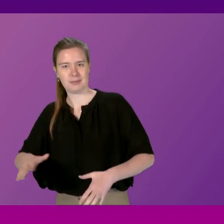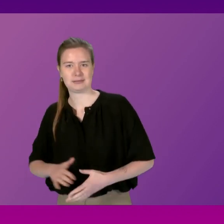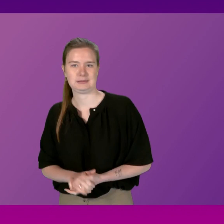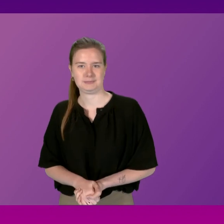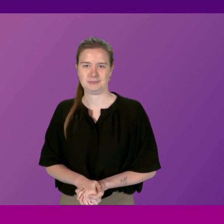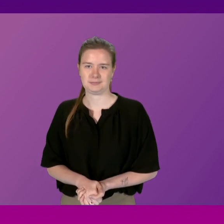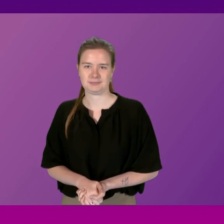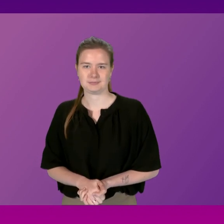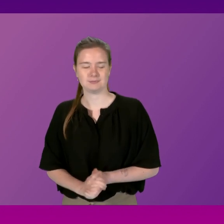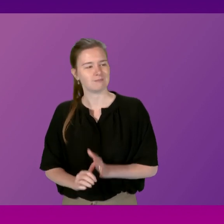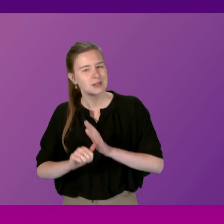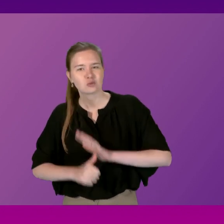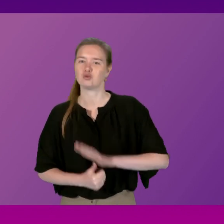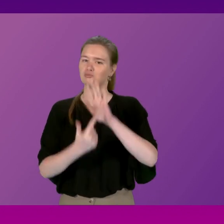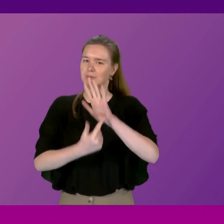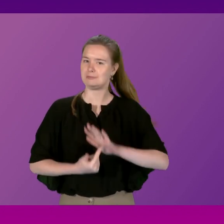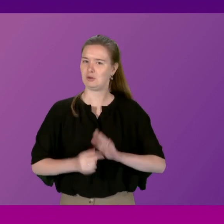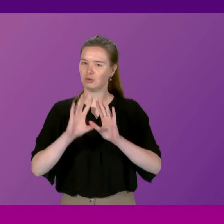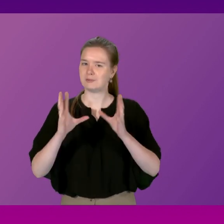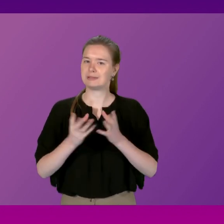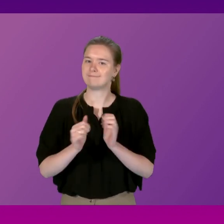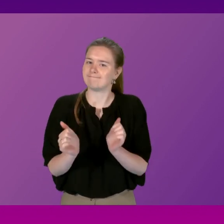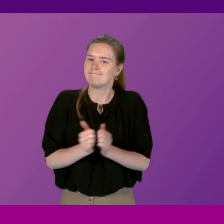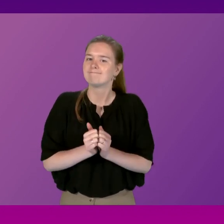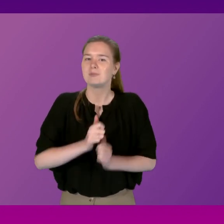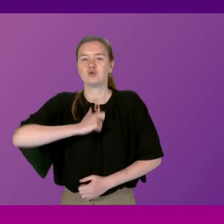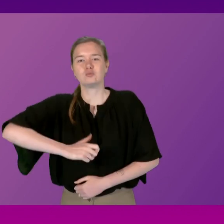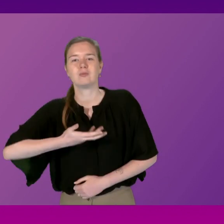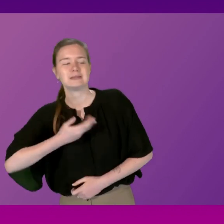The core principles of the Universal Declaration of Human Rights include that human rights